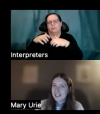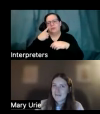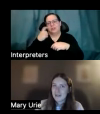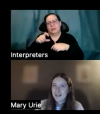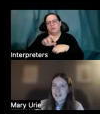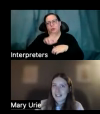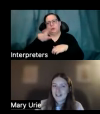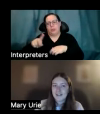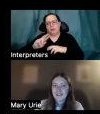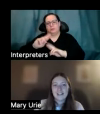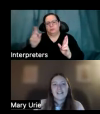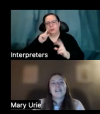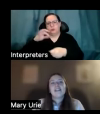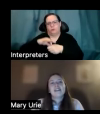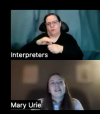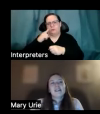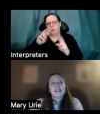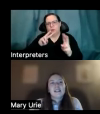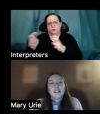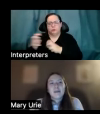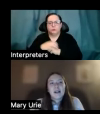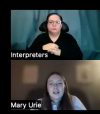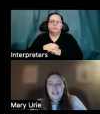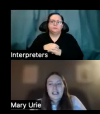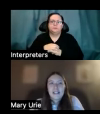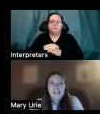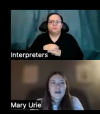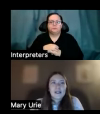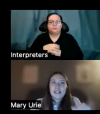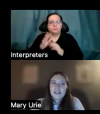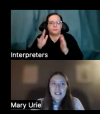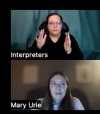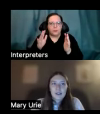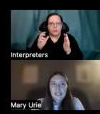they can vote on the issues. All right, let's go a little deeper